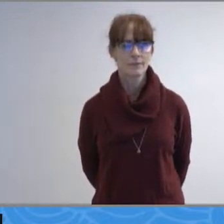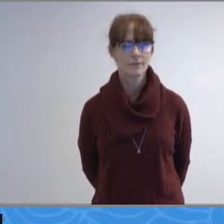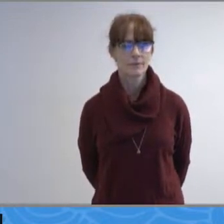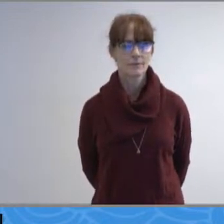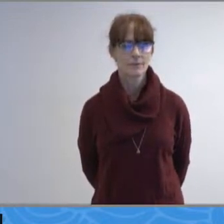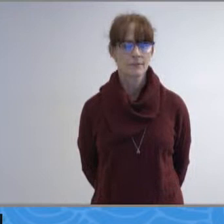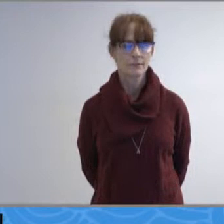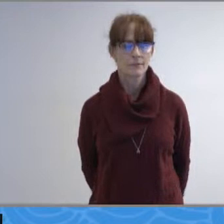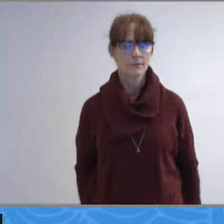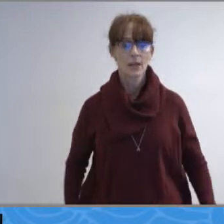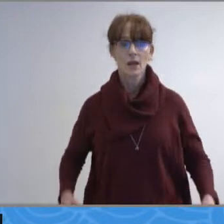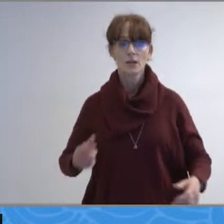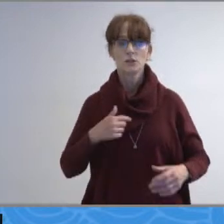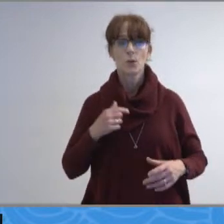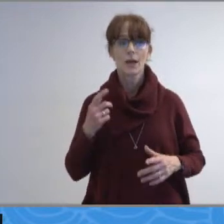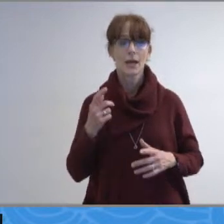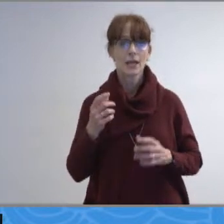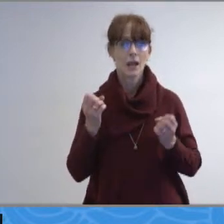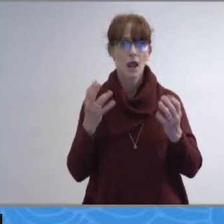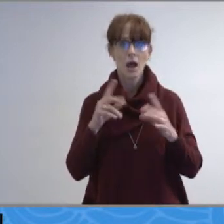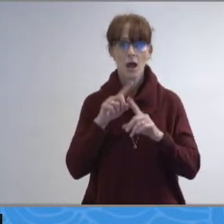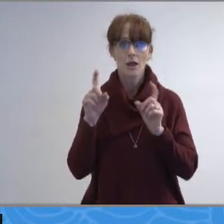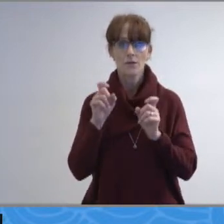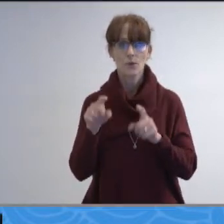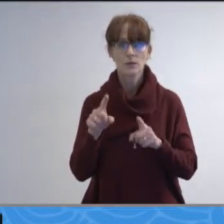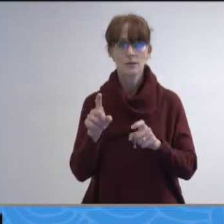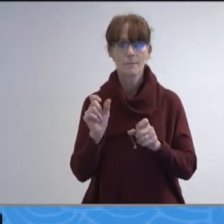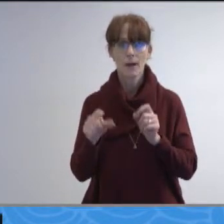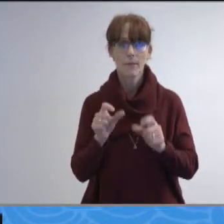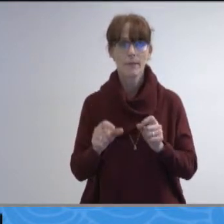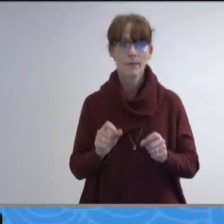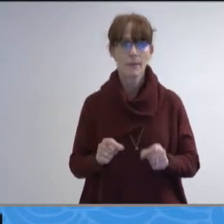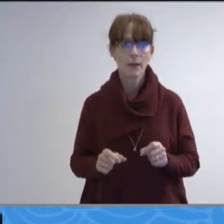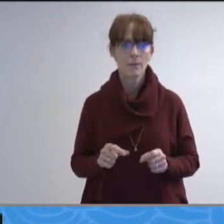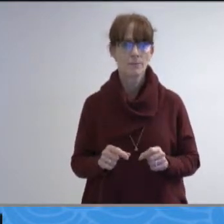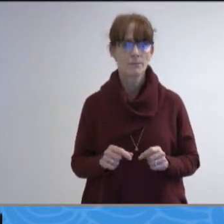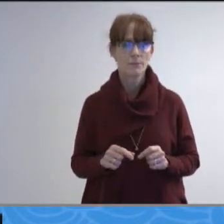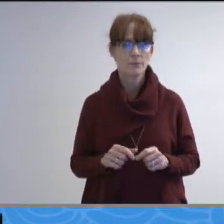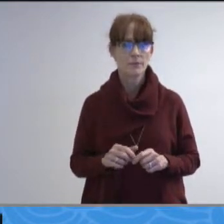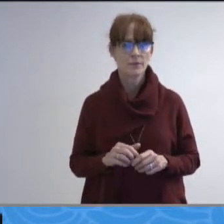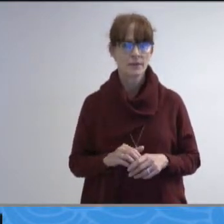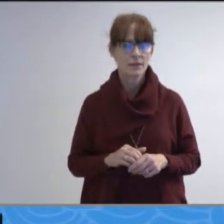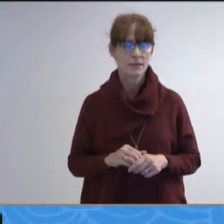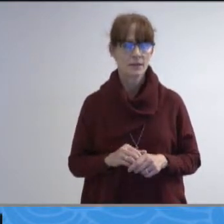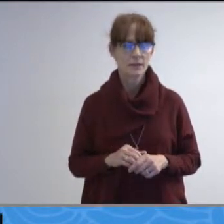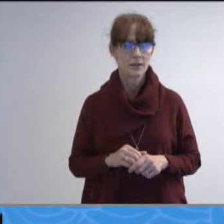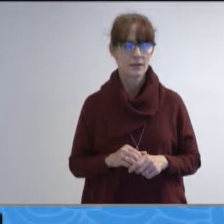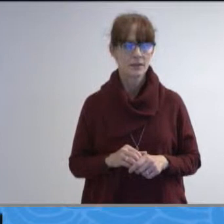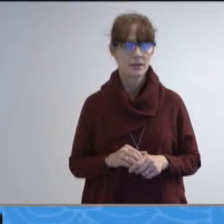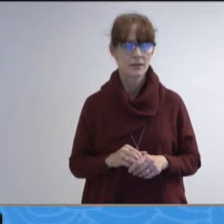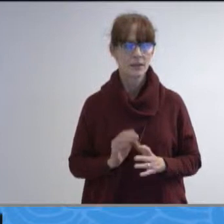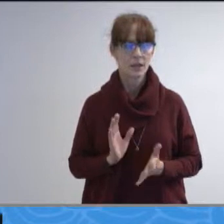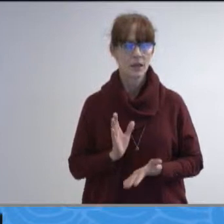So we had a period where a lot of questions were coming in really fast, and they do seem to have pretty much come to a stop.